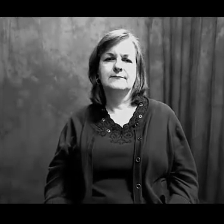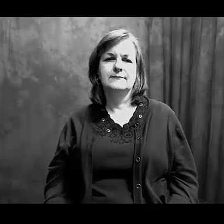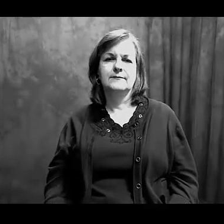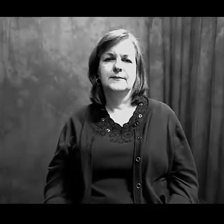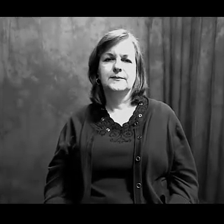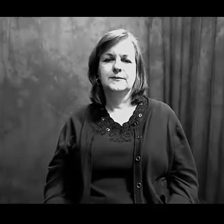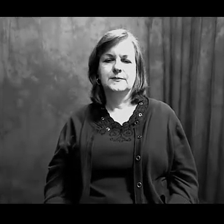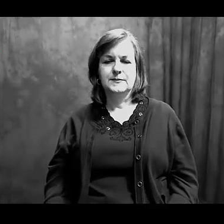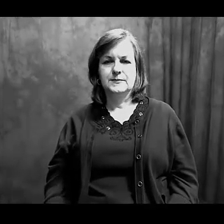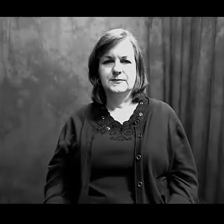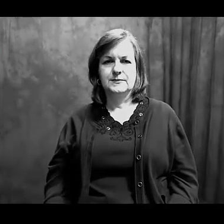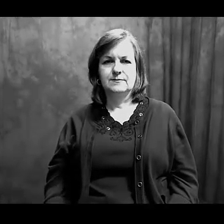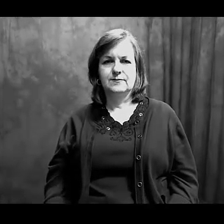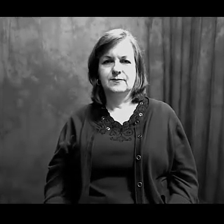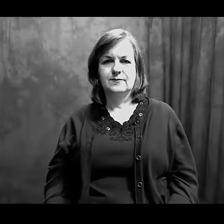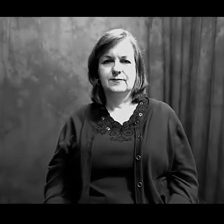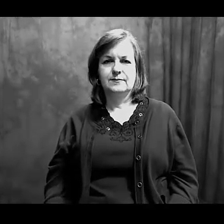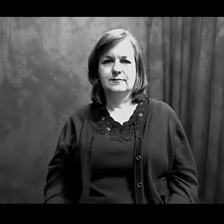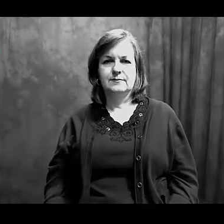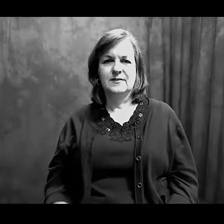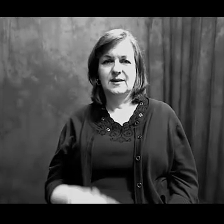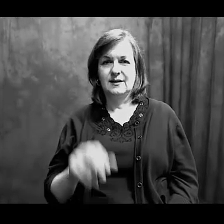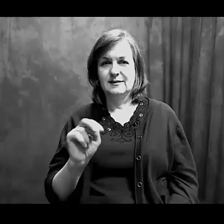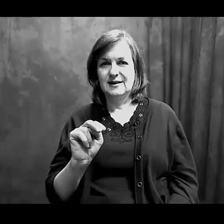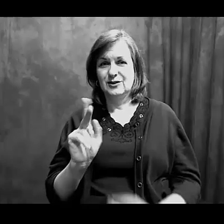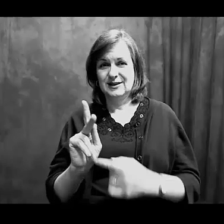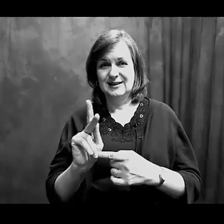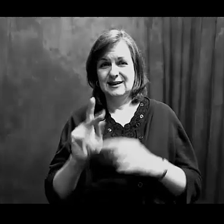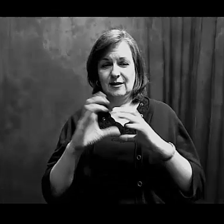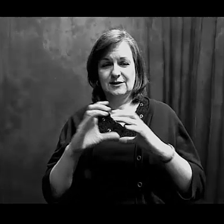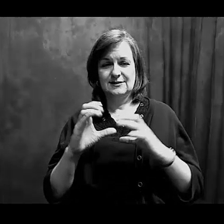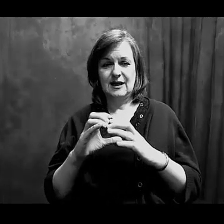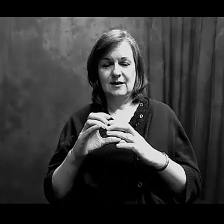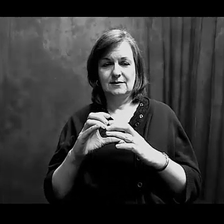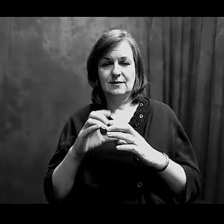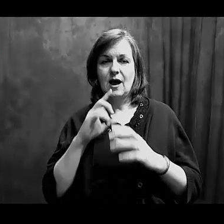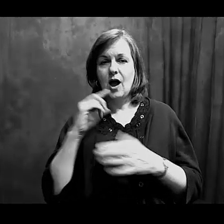and when we look at those cells they're going to be responsible for a whole lot of what's going